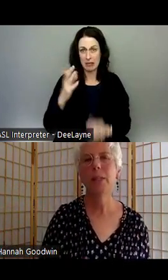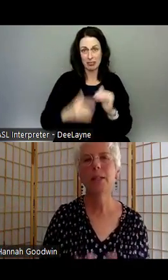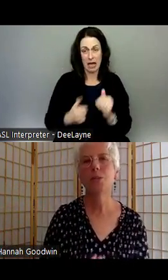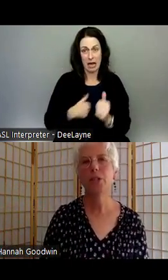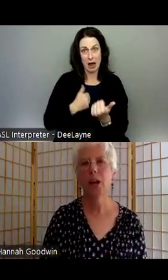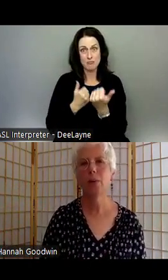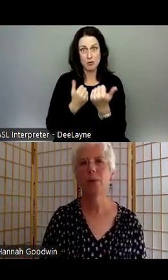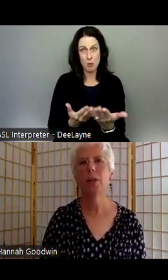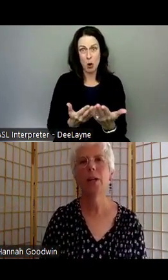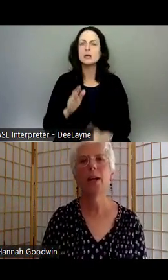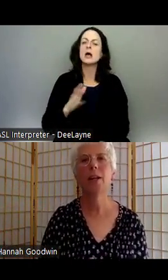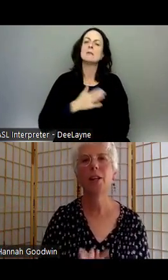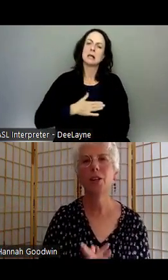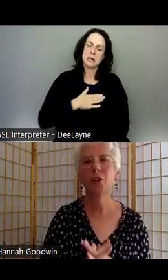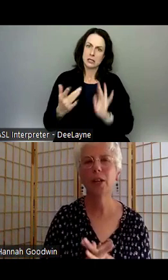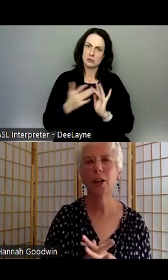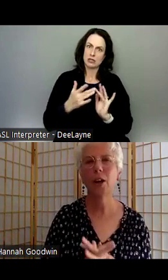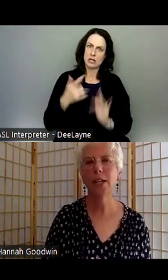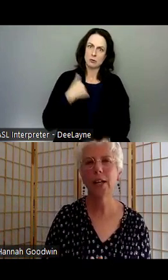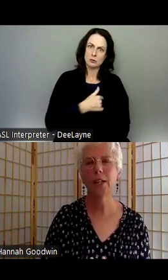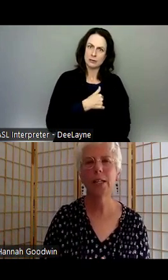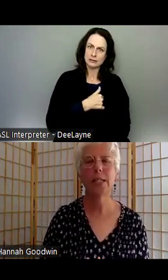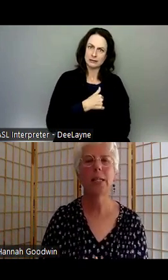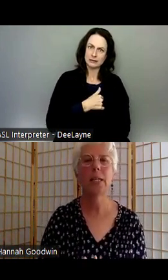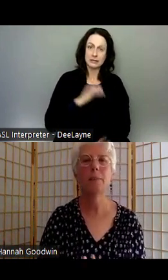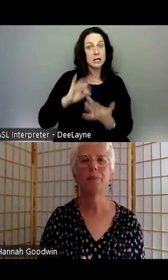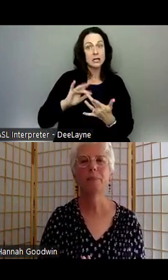please reach out, you can contact the LEAD team.